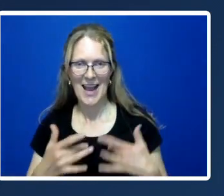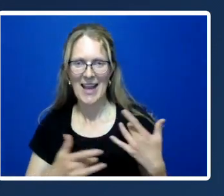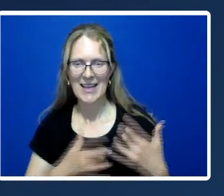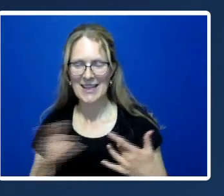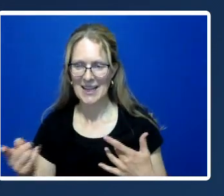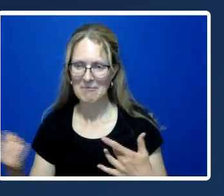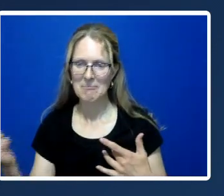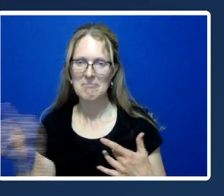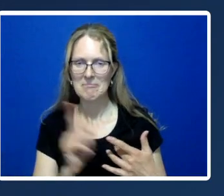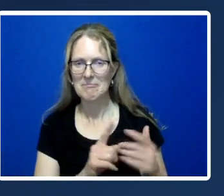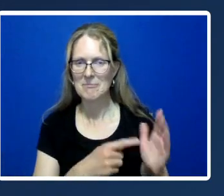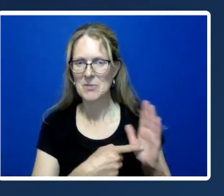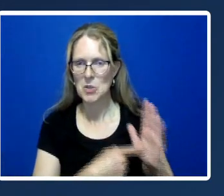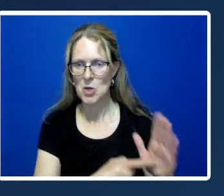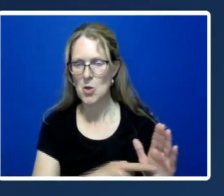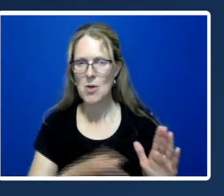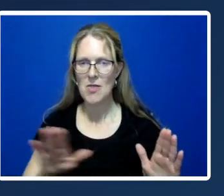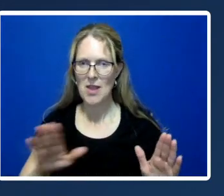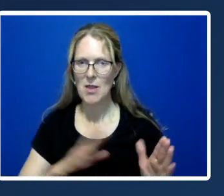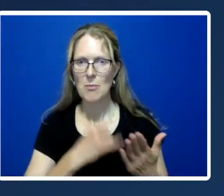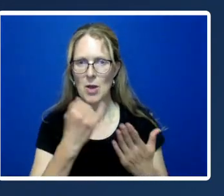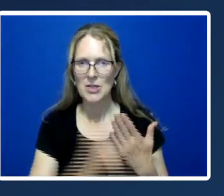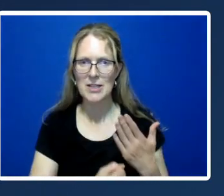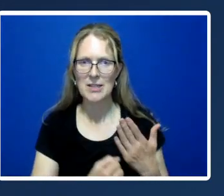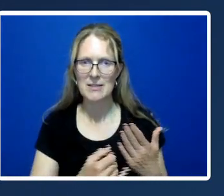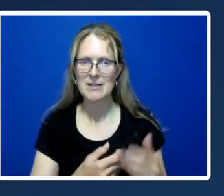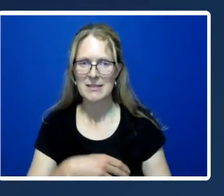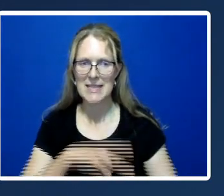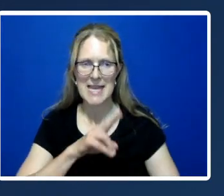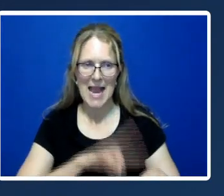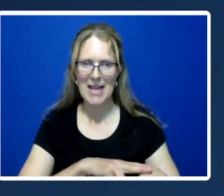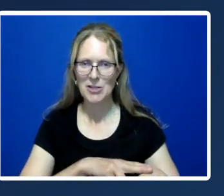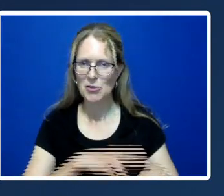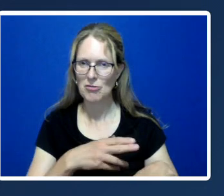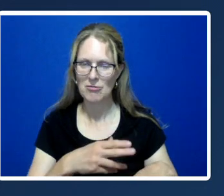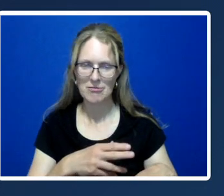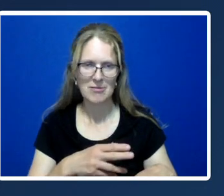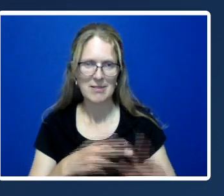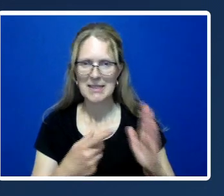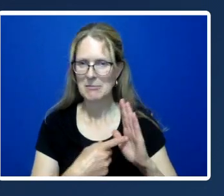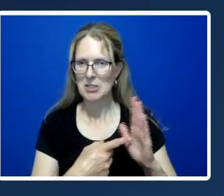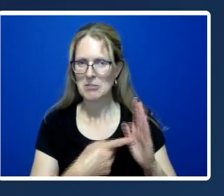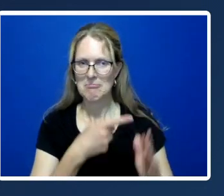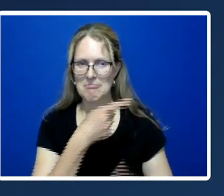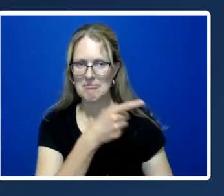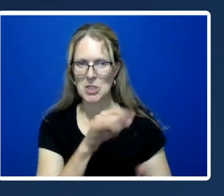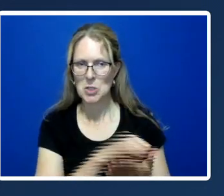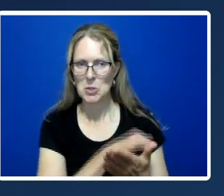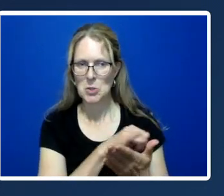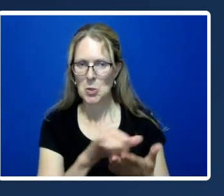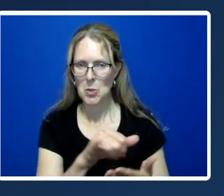Institution in a national level in New York City. So, we're excited to host them. So, these are -- it all started with his professional development training. And